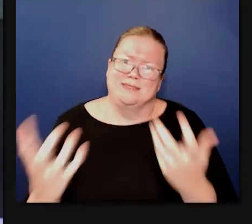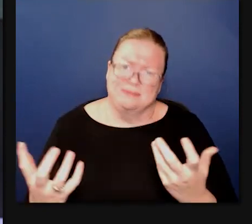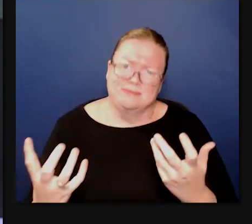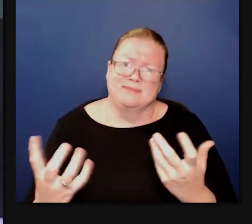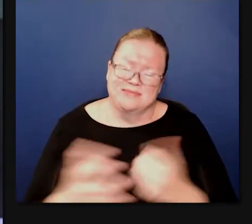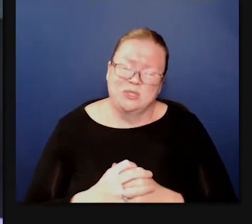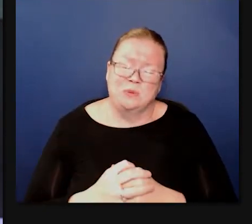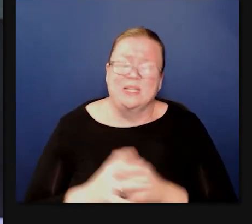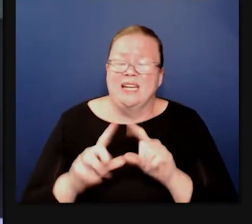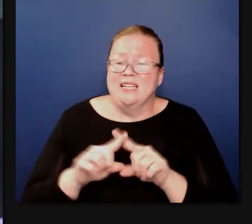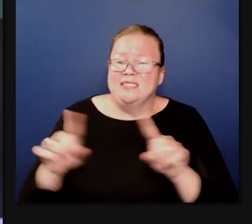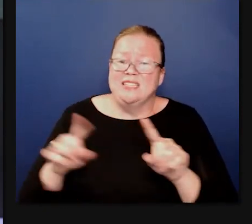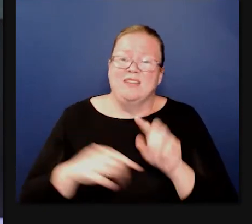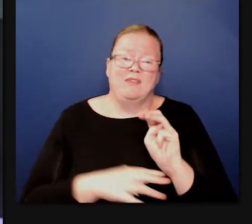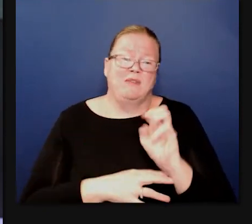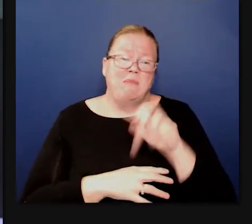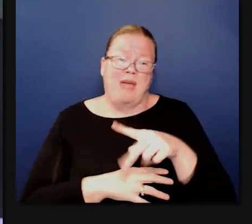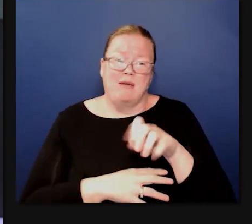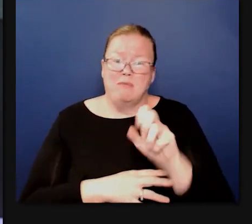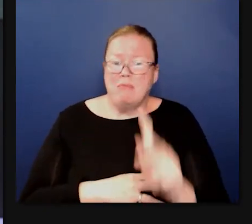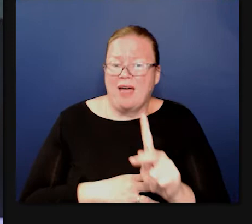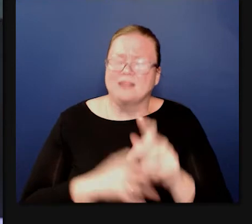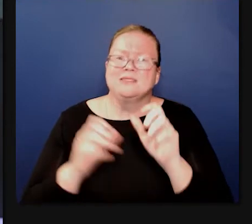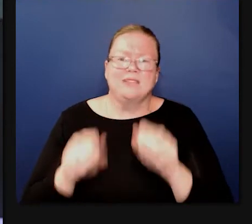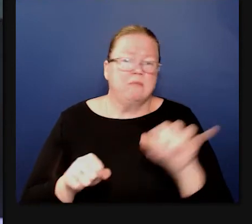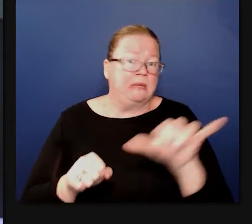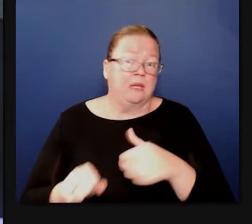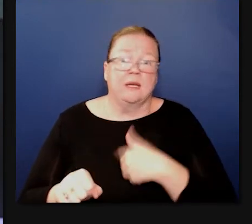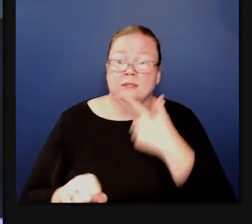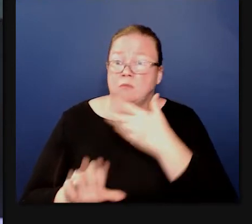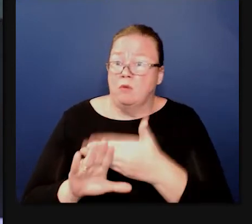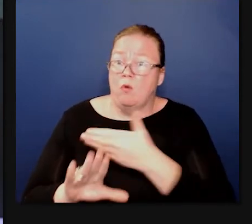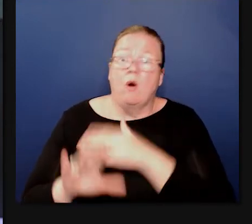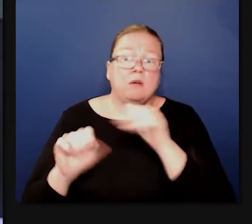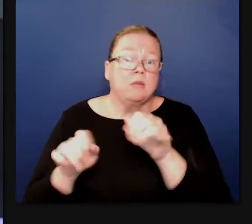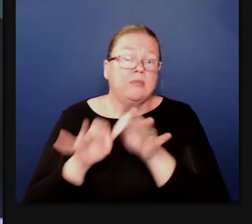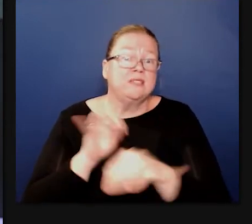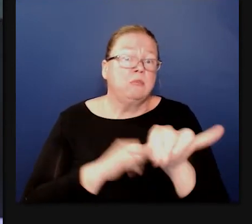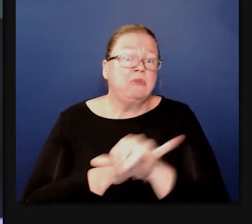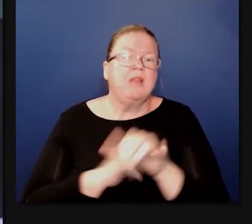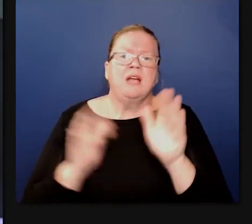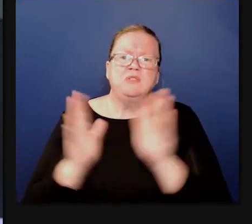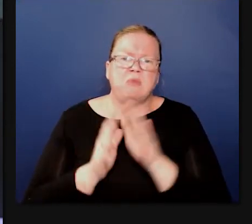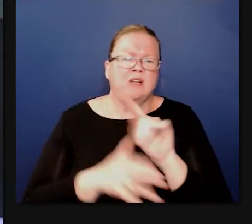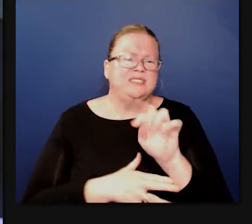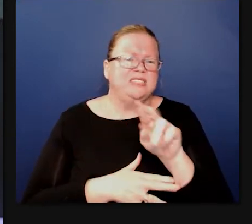So different map packs they can be as simple, like I mentioned before. They can be as simple as small textures.